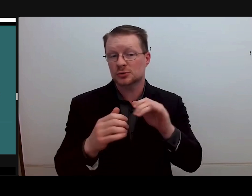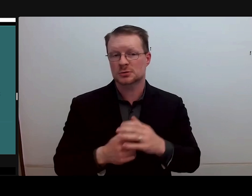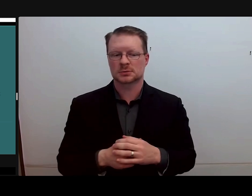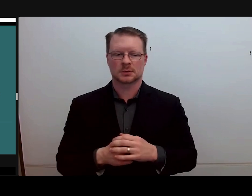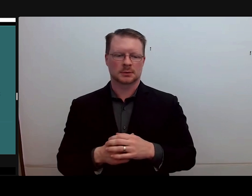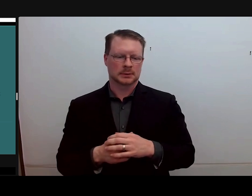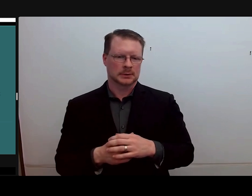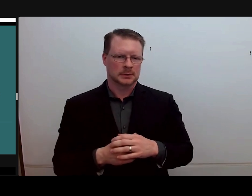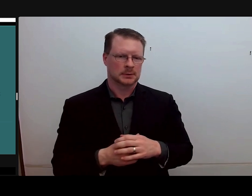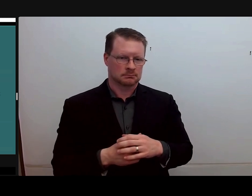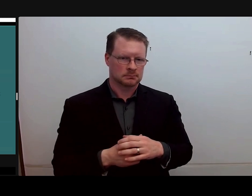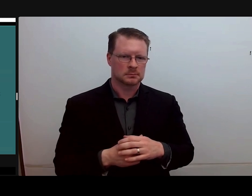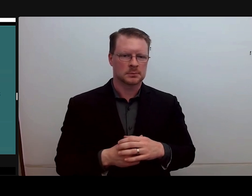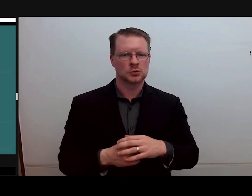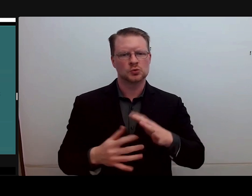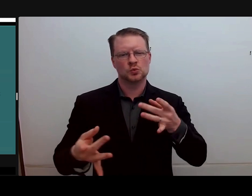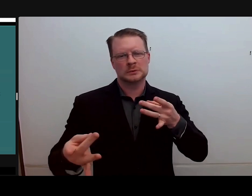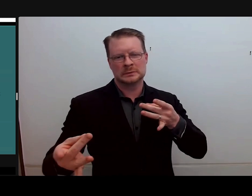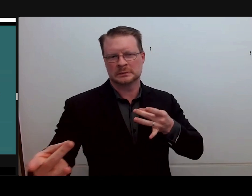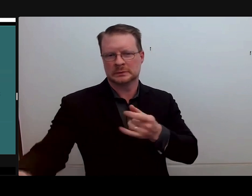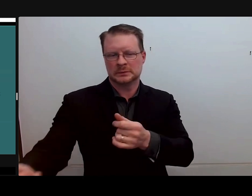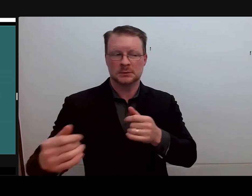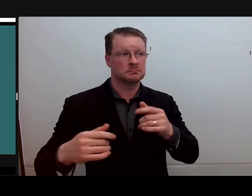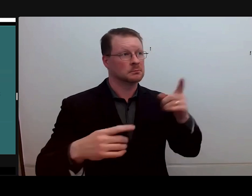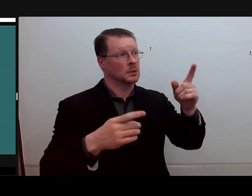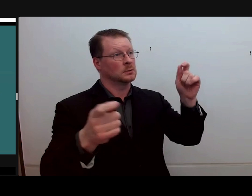improving their technical standards